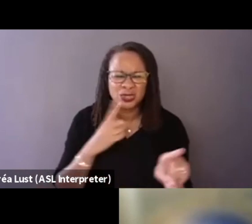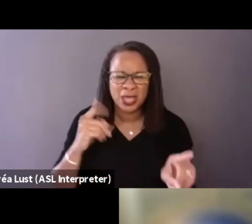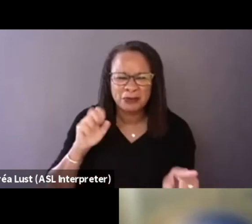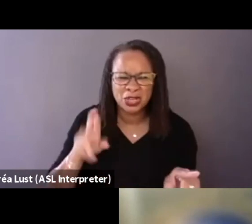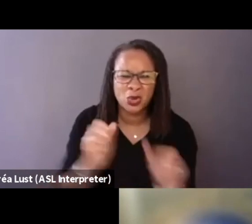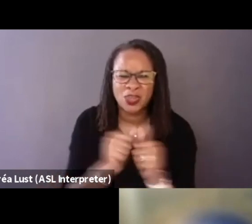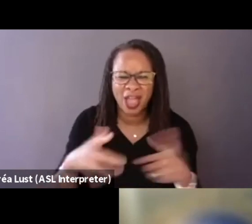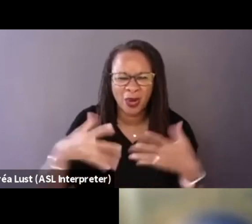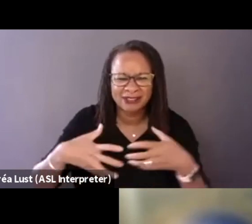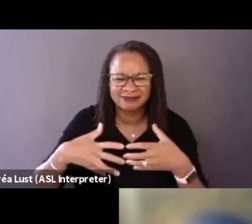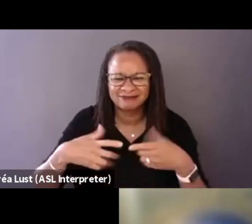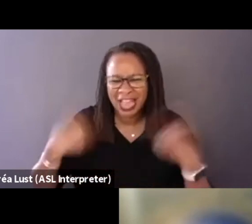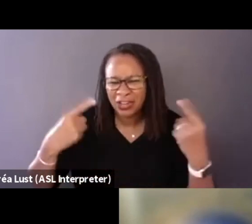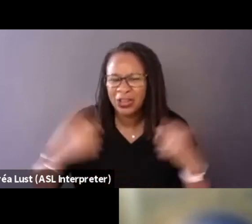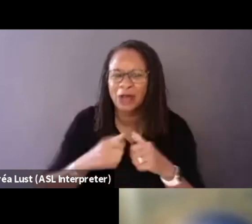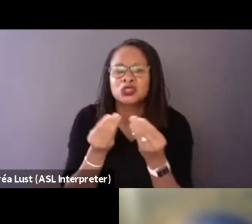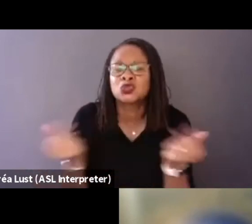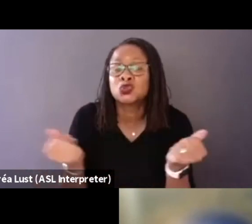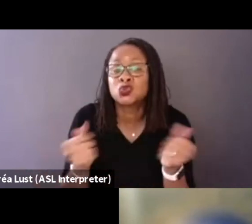I was trying to soothe that trauma just a little bit.